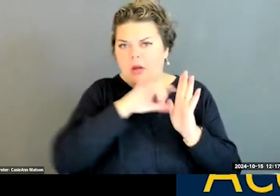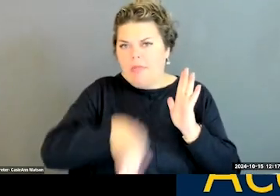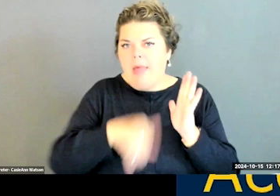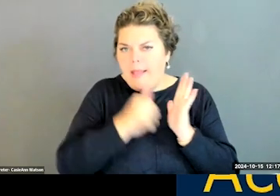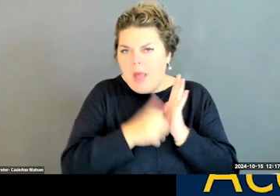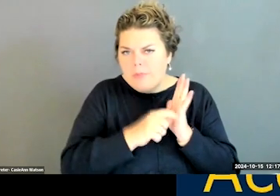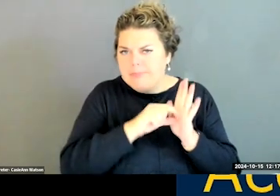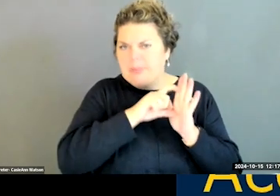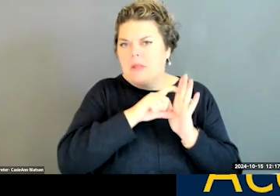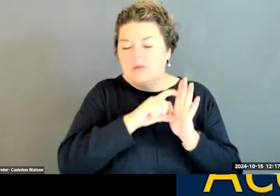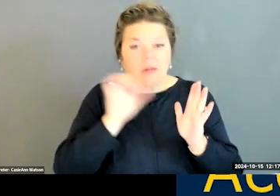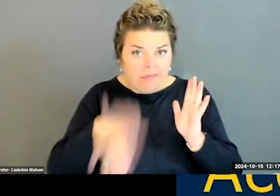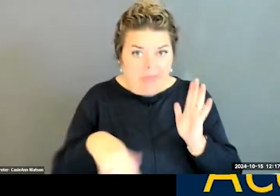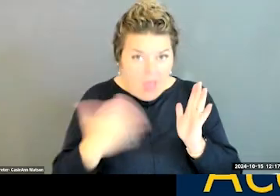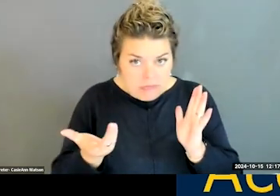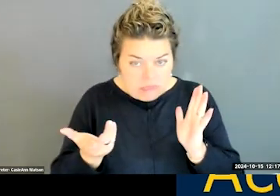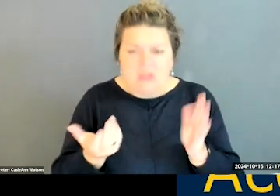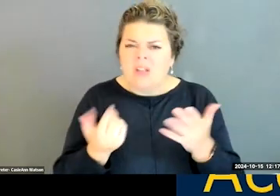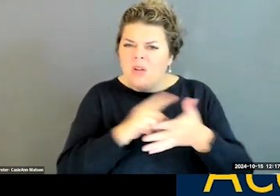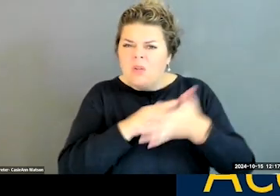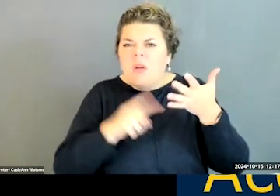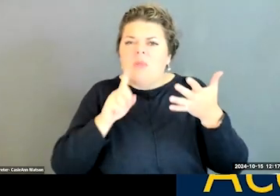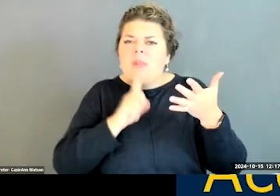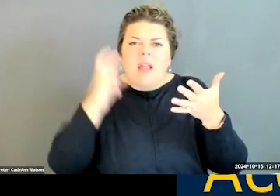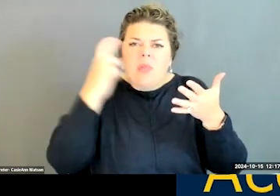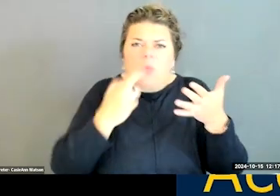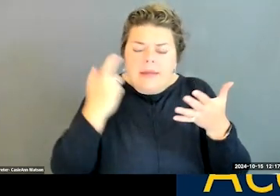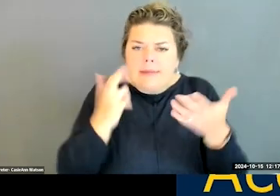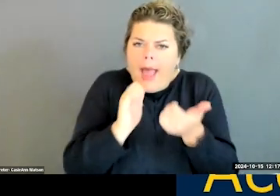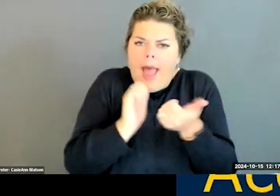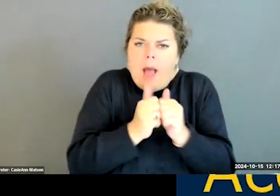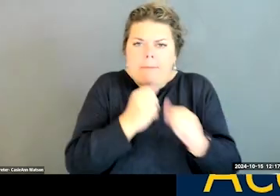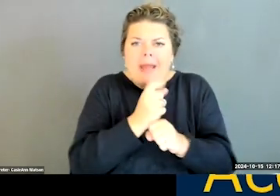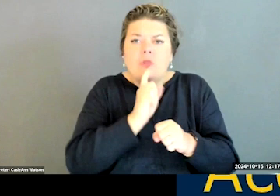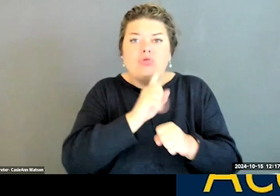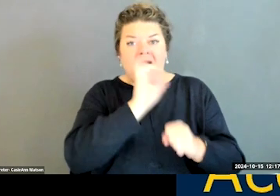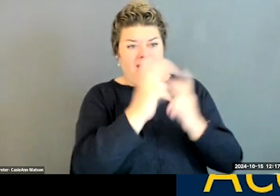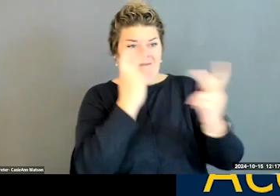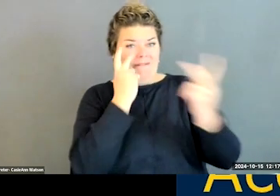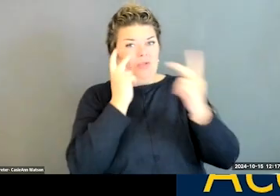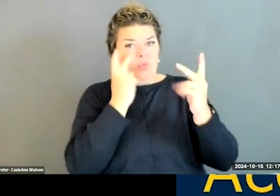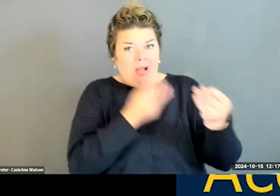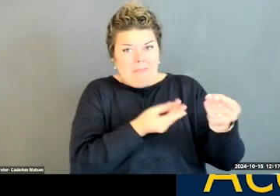So really what we're looking for here is any other effective method of making visually delivered materials available